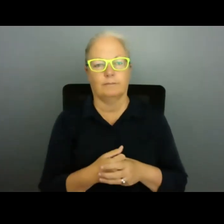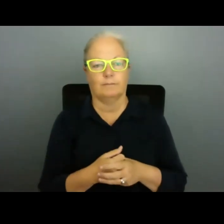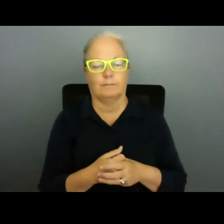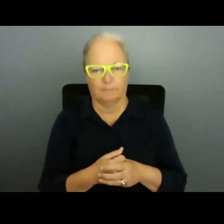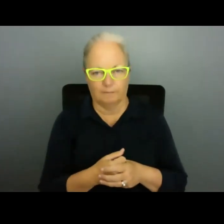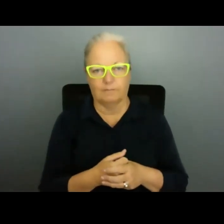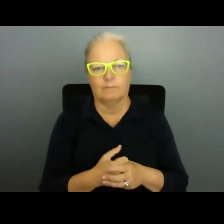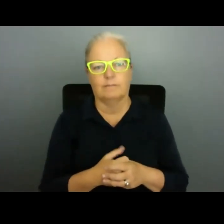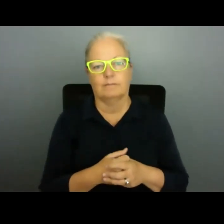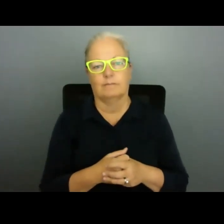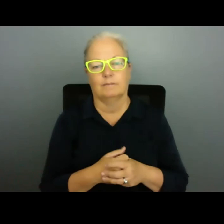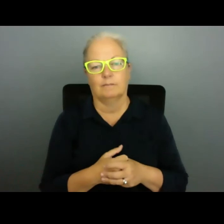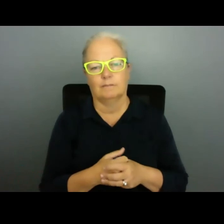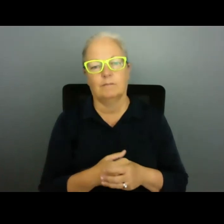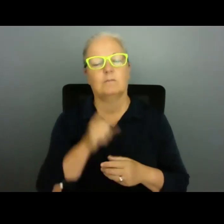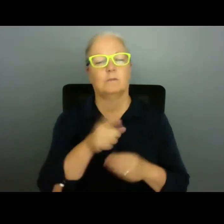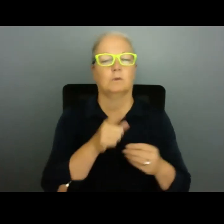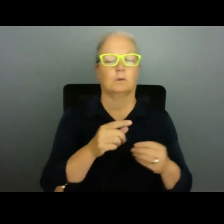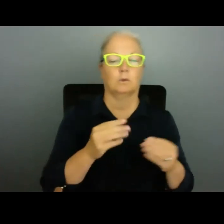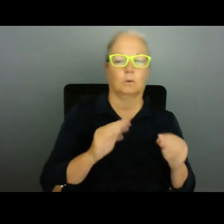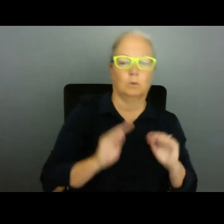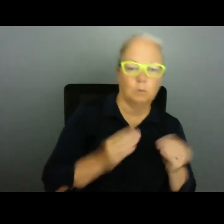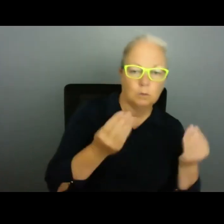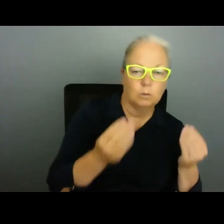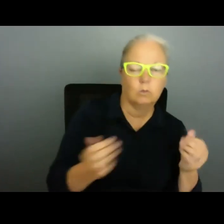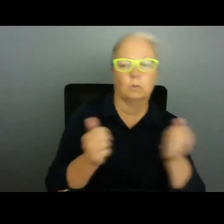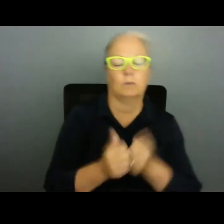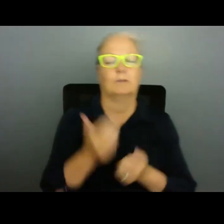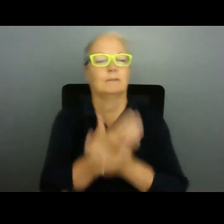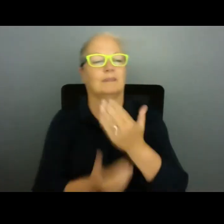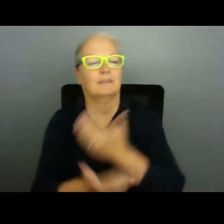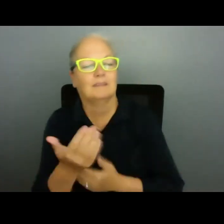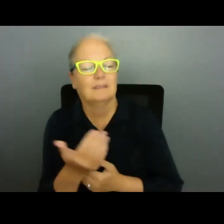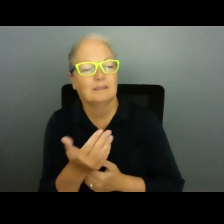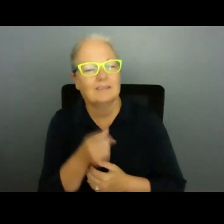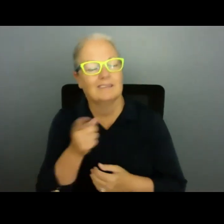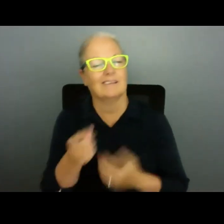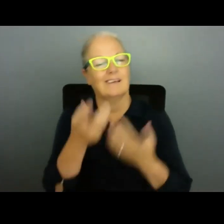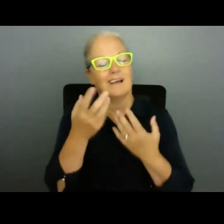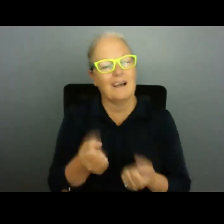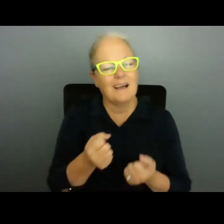risk in contracting covert or its severe symptoms complications from the disease